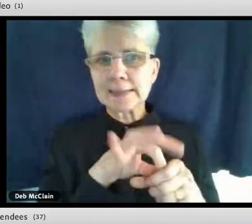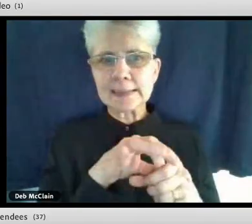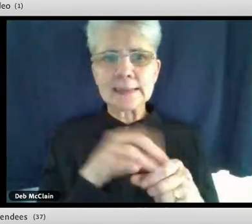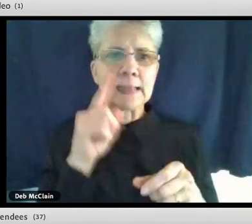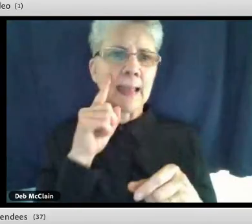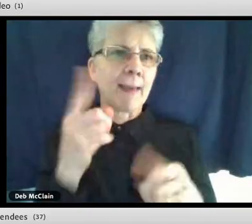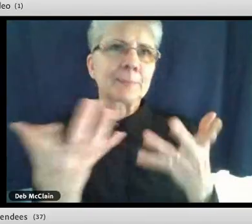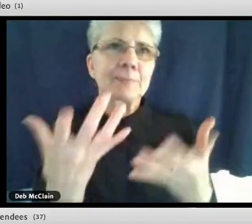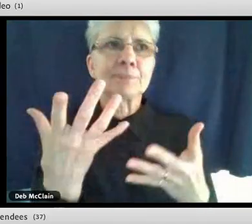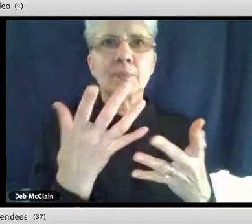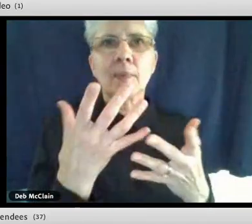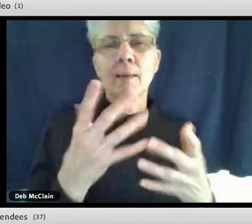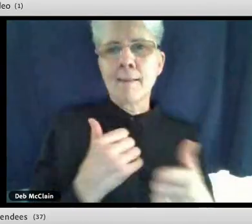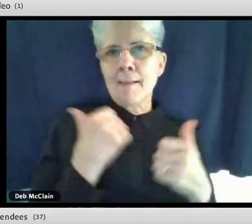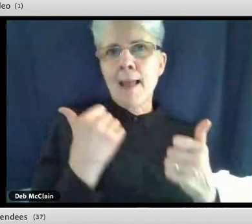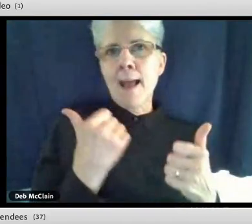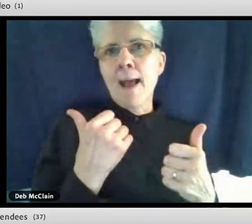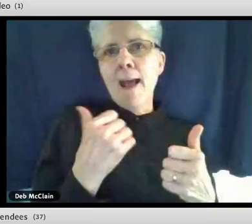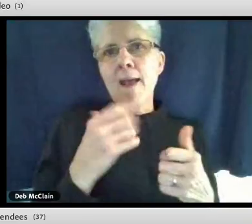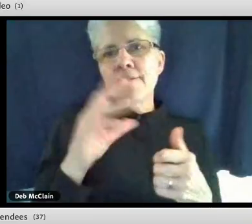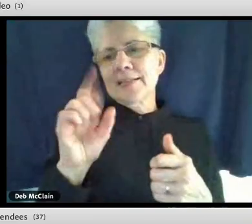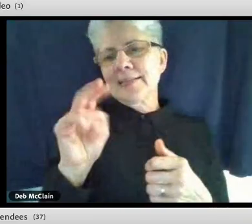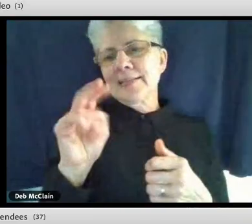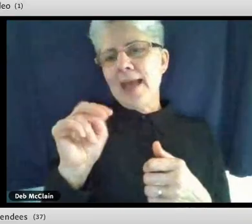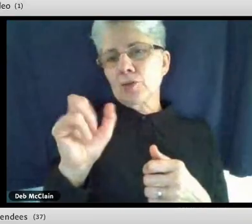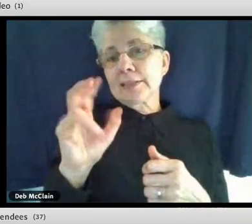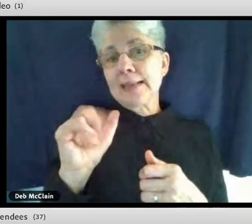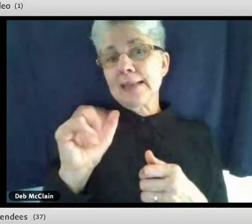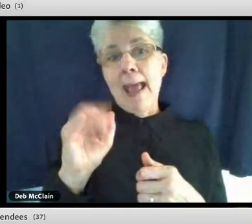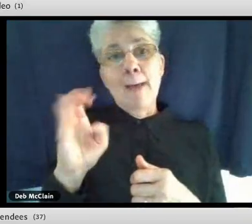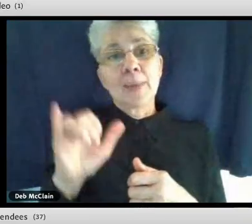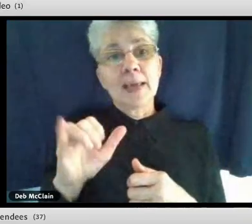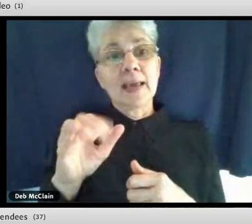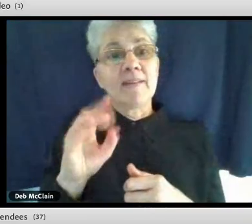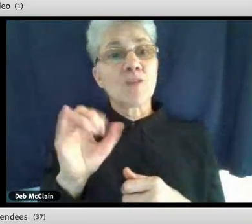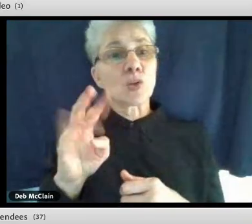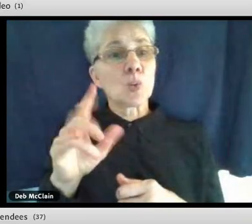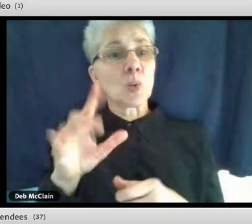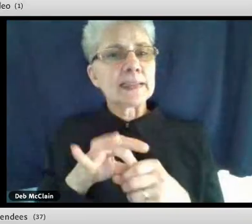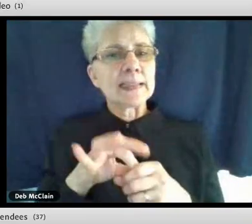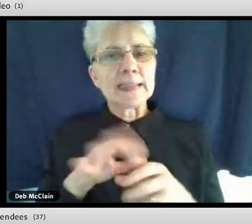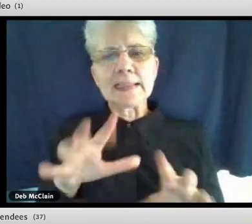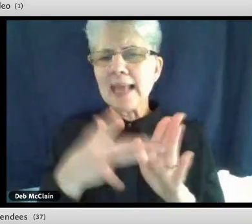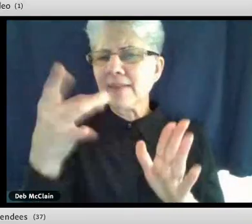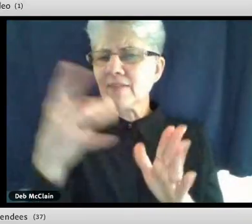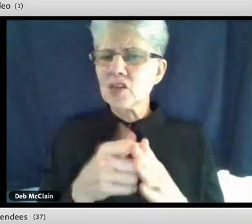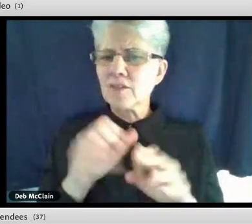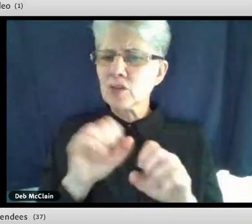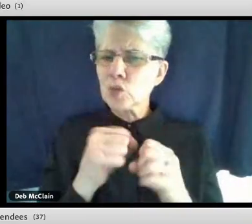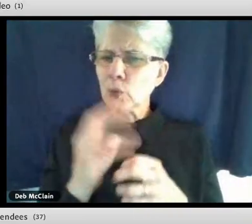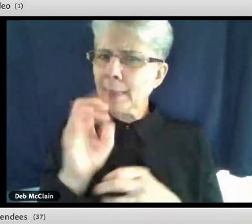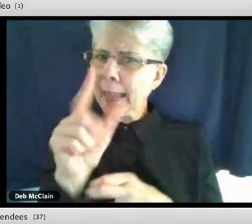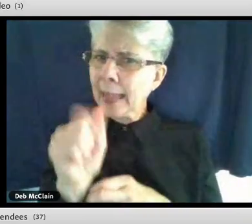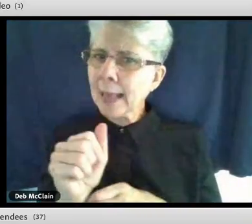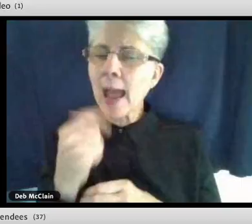You can still do things like have a virtual tea. Like, you could have a live "Downton Abbey" virtual tea, right?